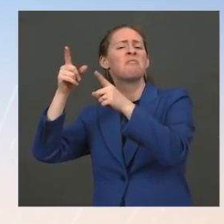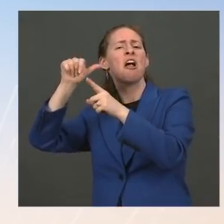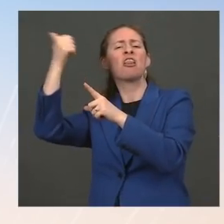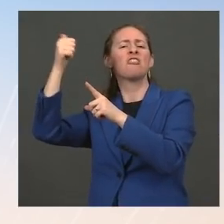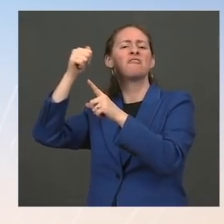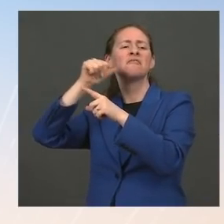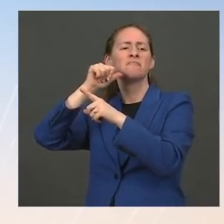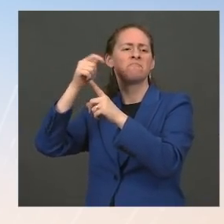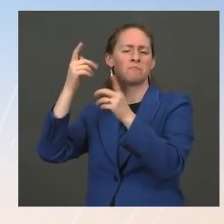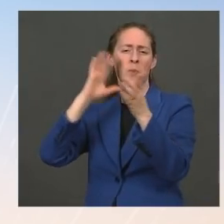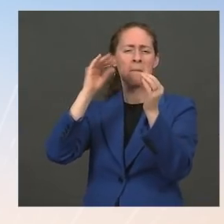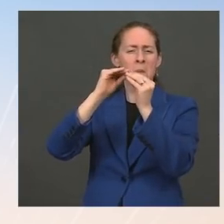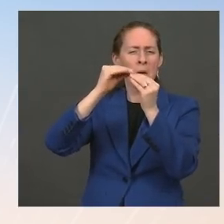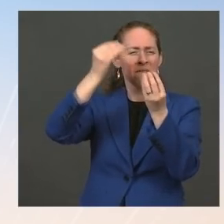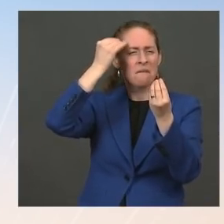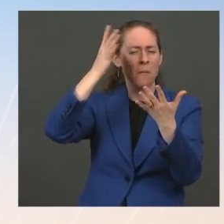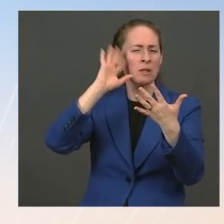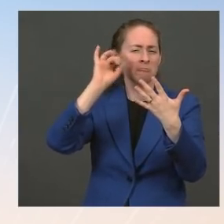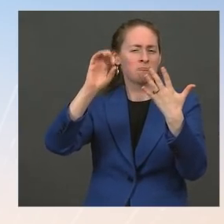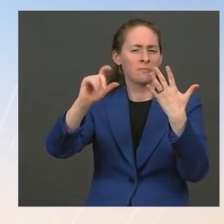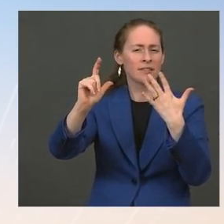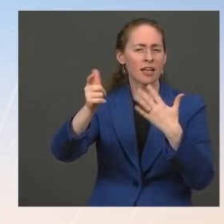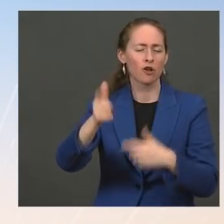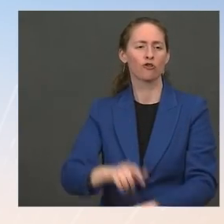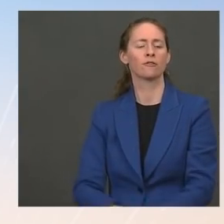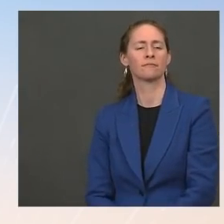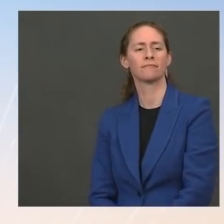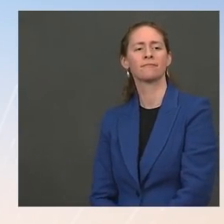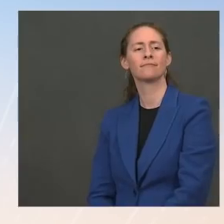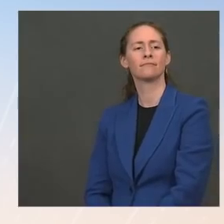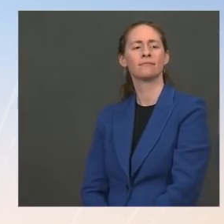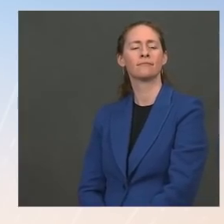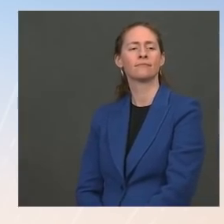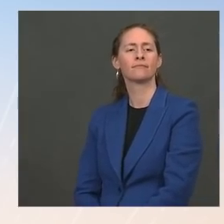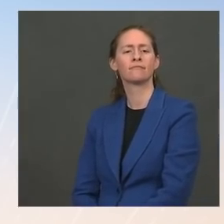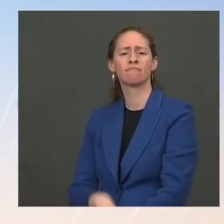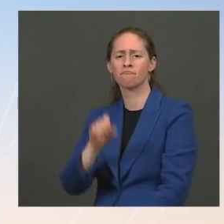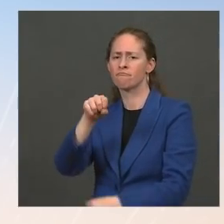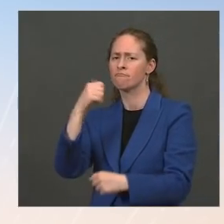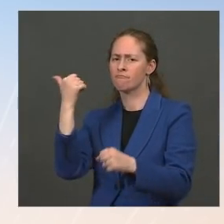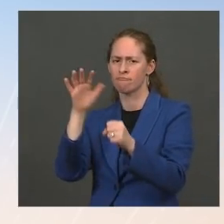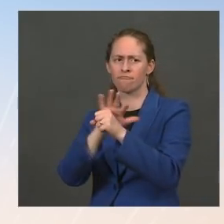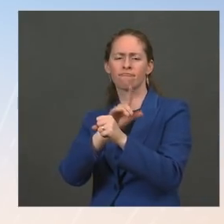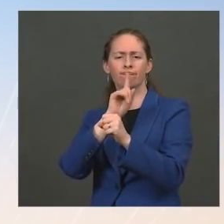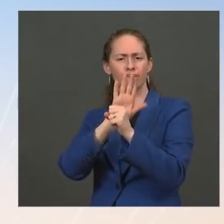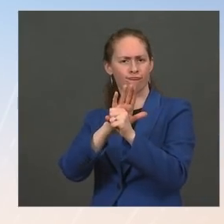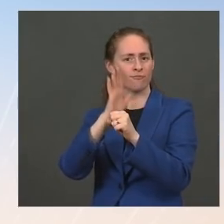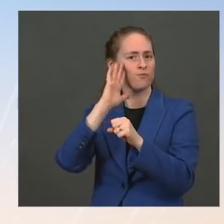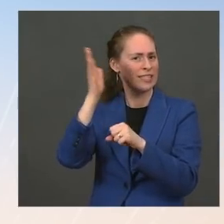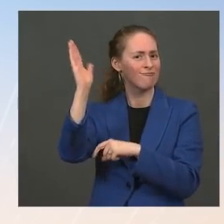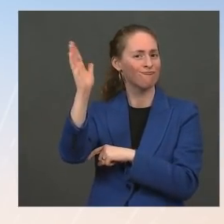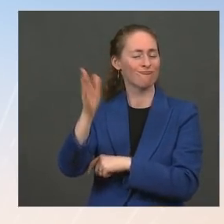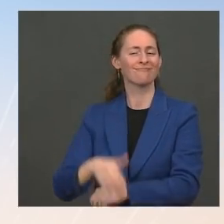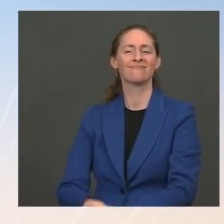But this is something the President committed to and he's delivering on. Go ahead, Yamiche. The Press: Thanks so much. What's the President's response to Andy Slavitt --